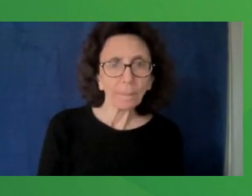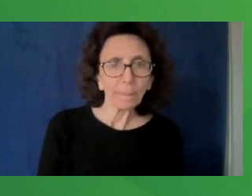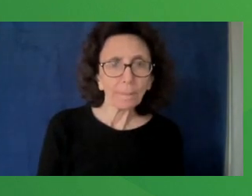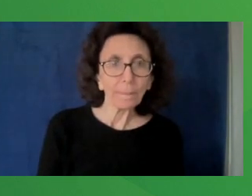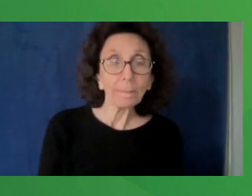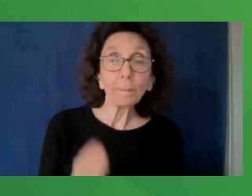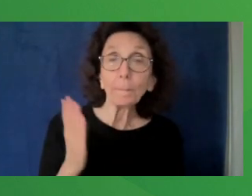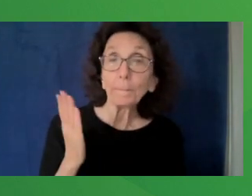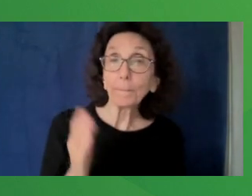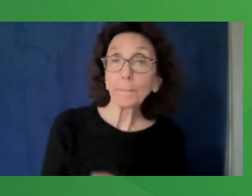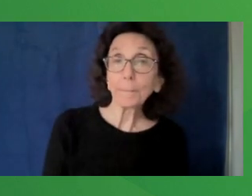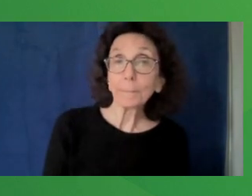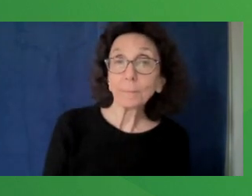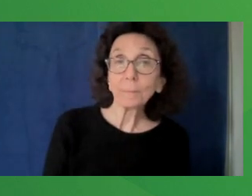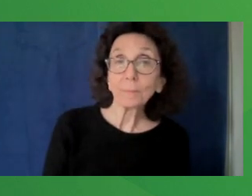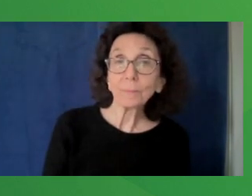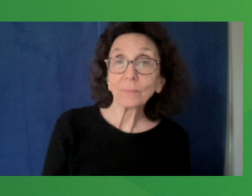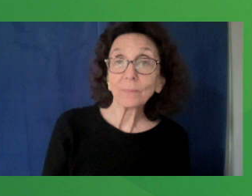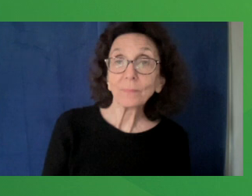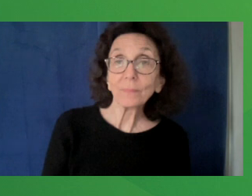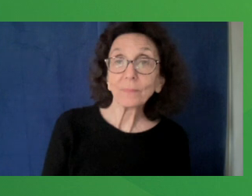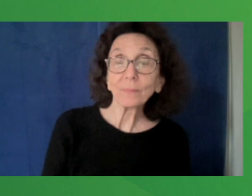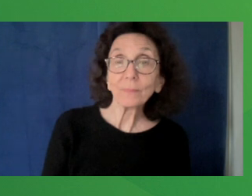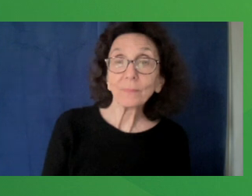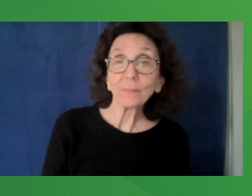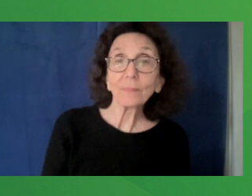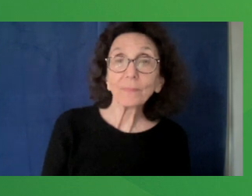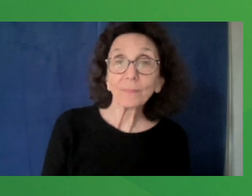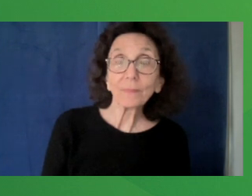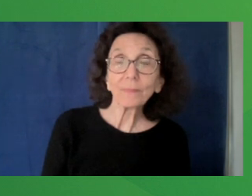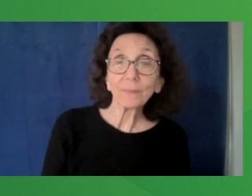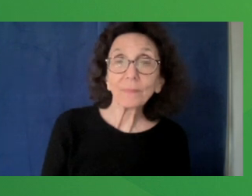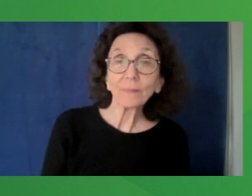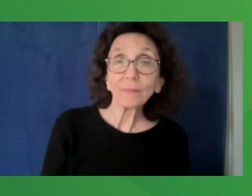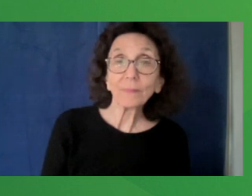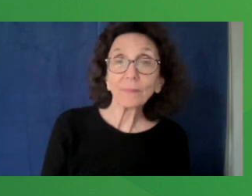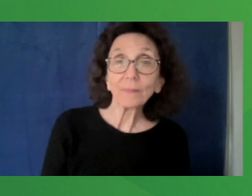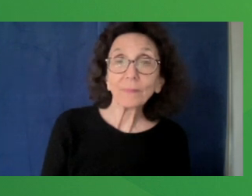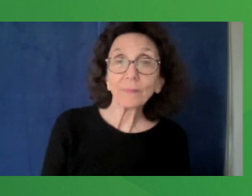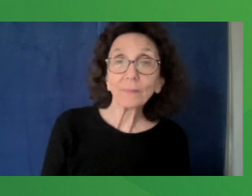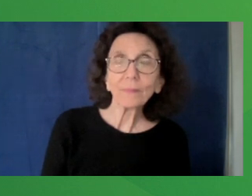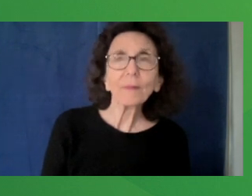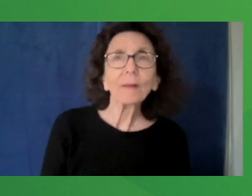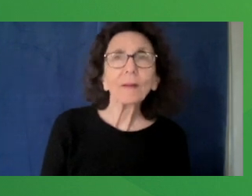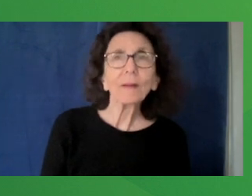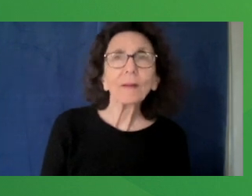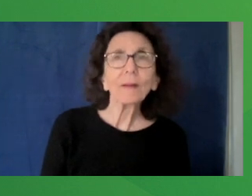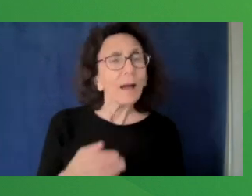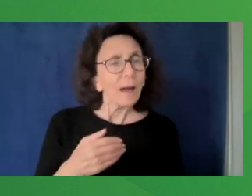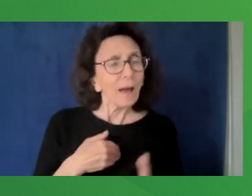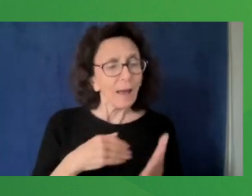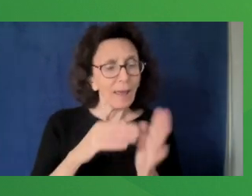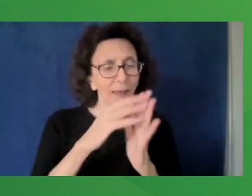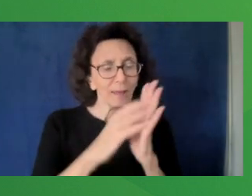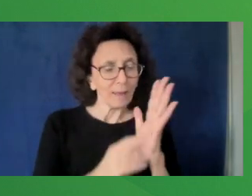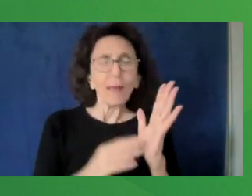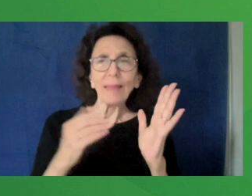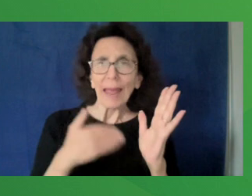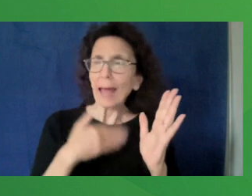So, there were also really helpful questions that were scaffolded, that I felt were really